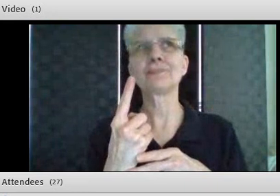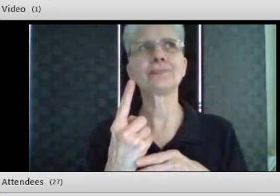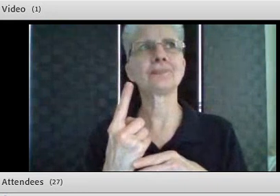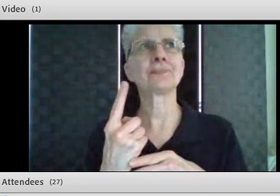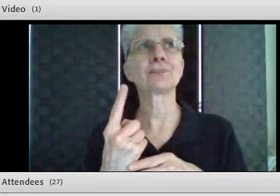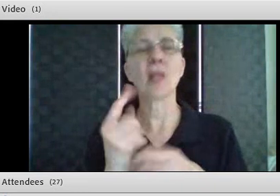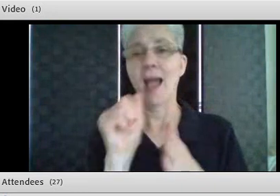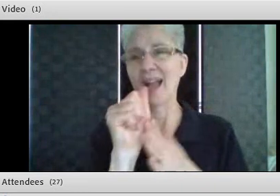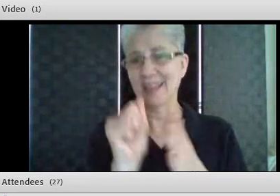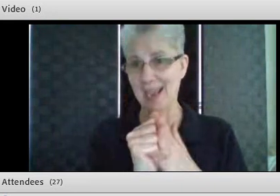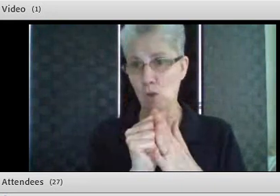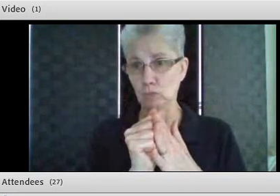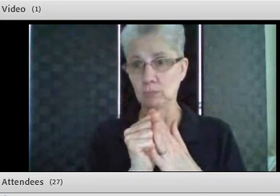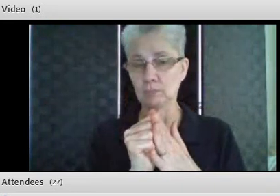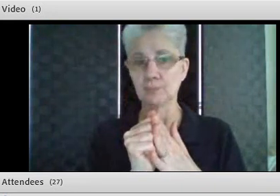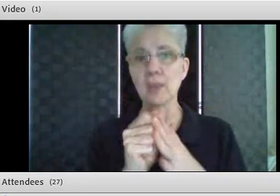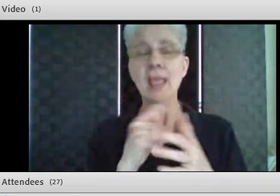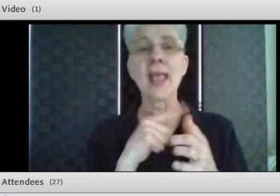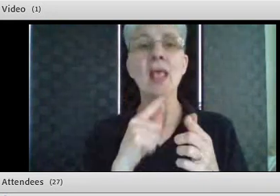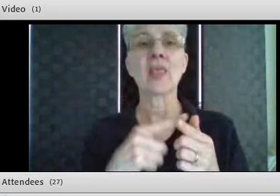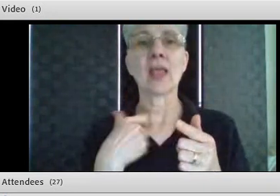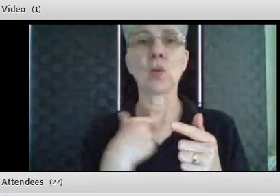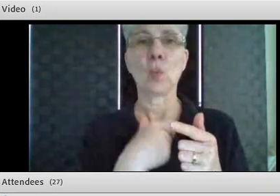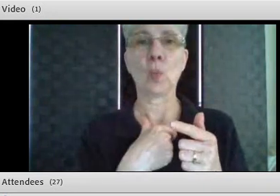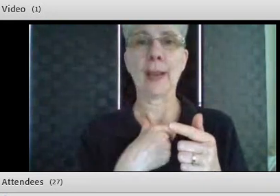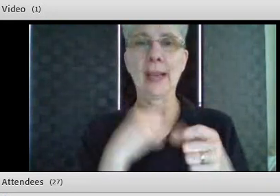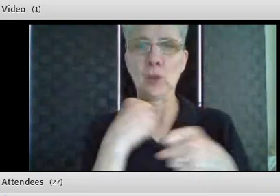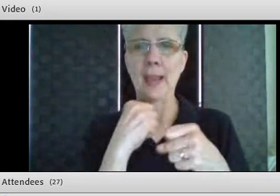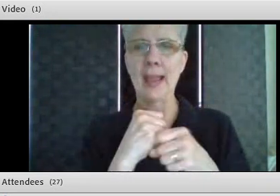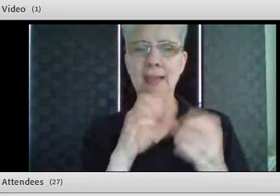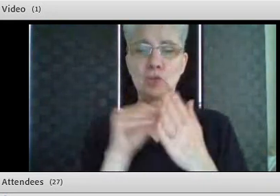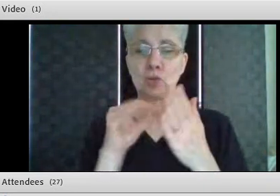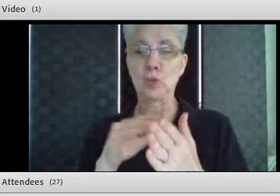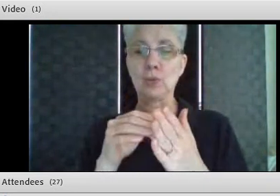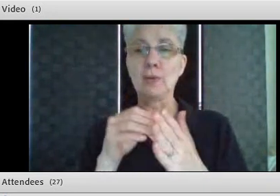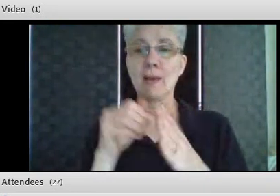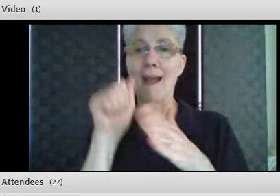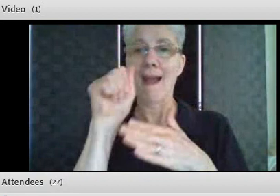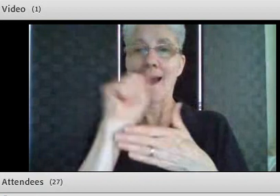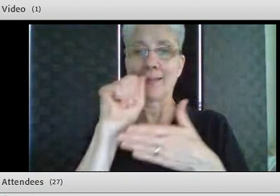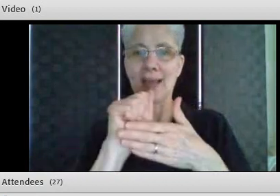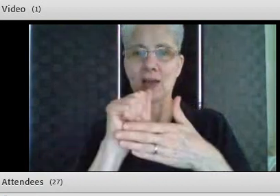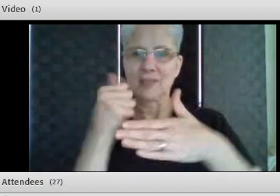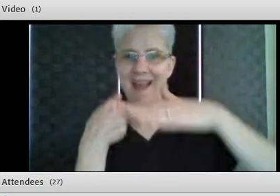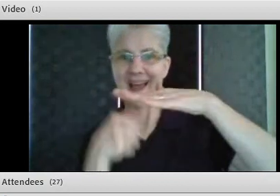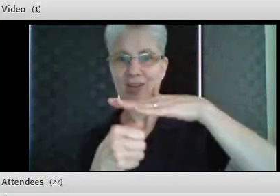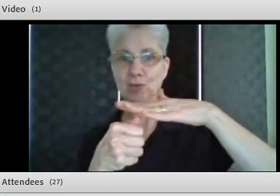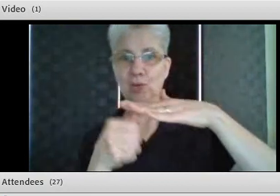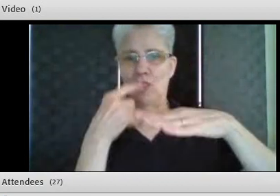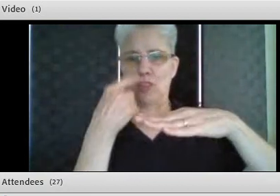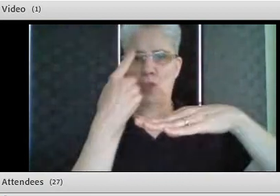and so what I would do is, you know, we created one account,